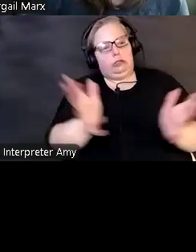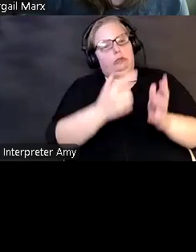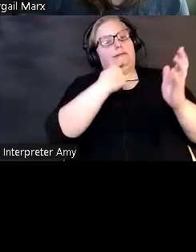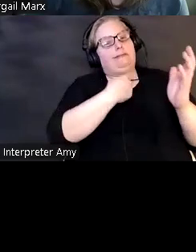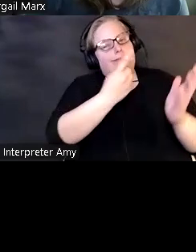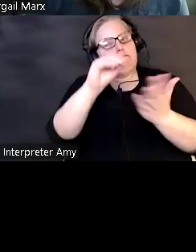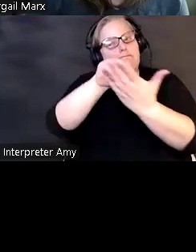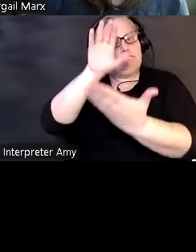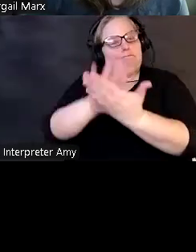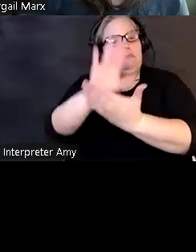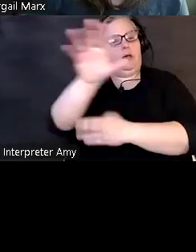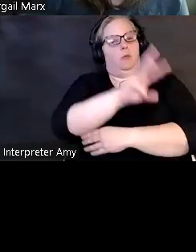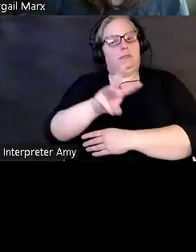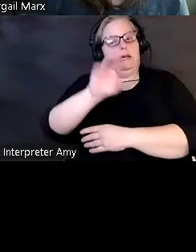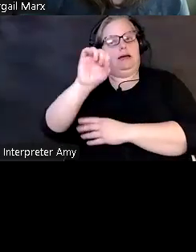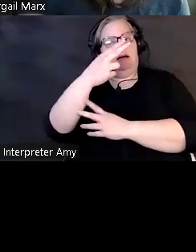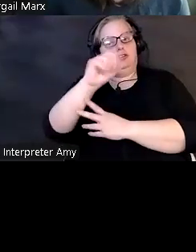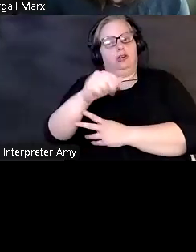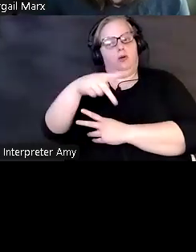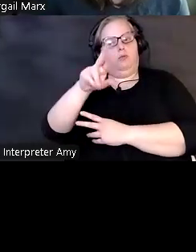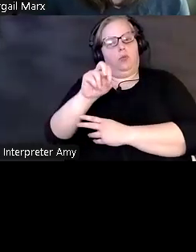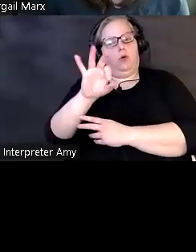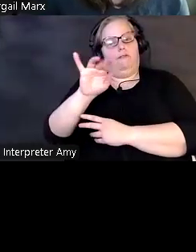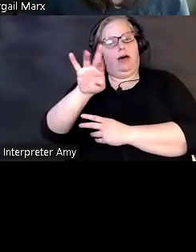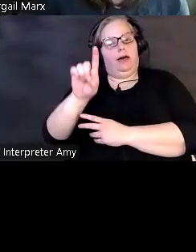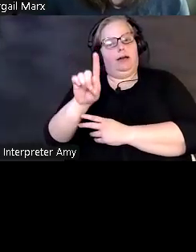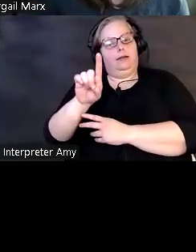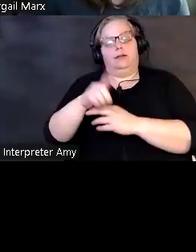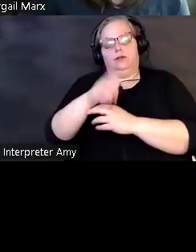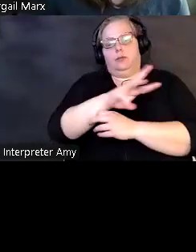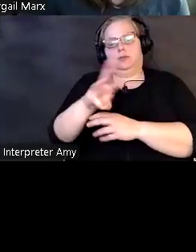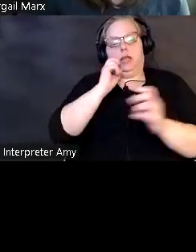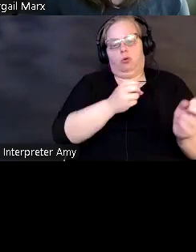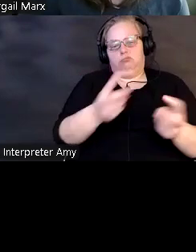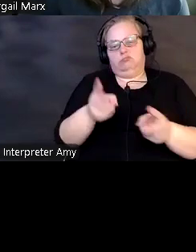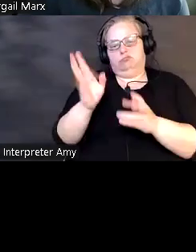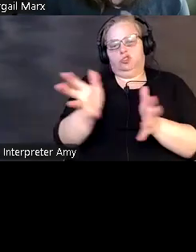on the ASHA Profind website, and I can put it in the chat too, because that's a really great